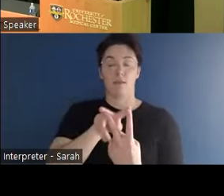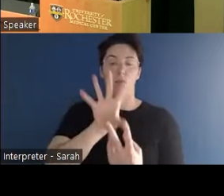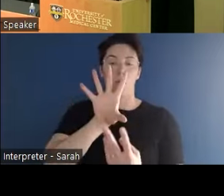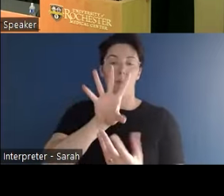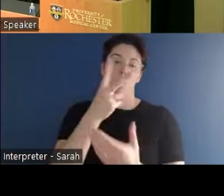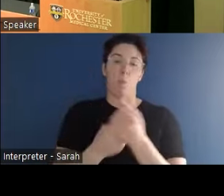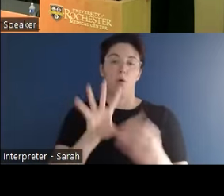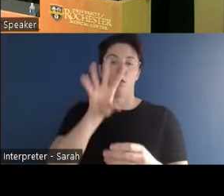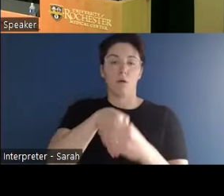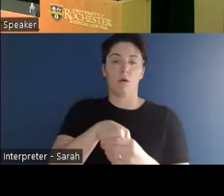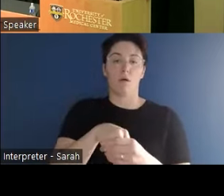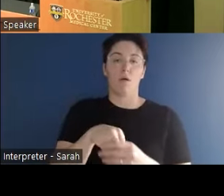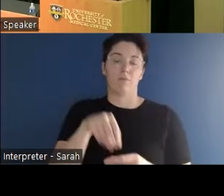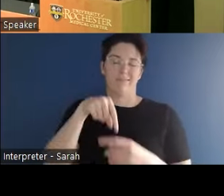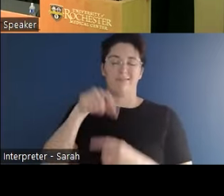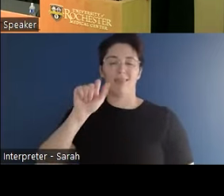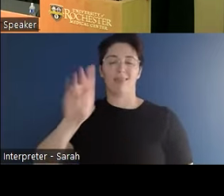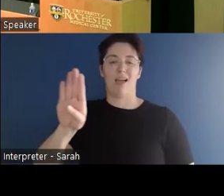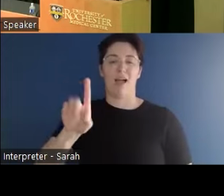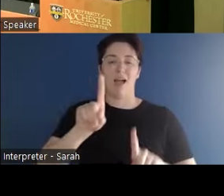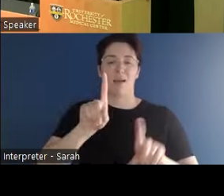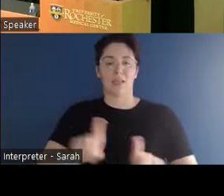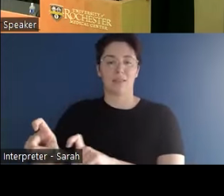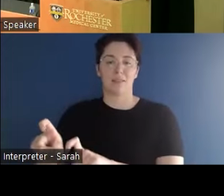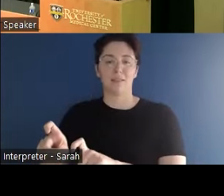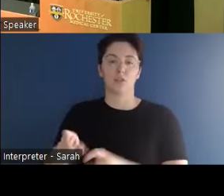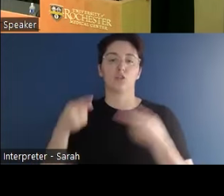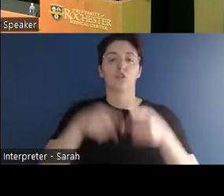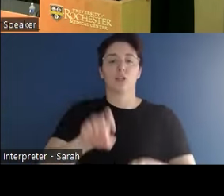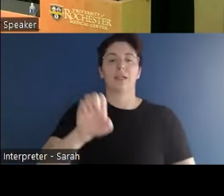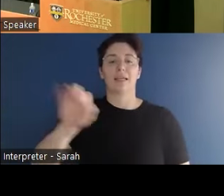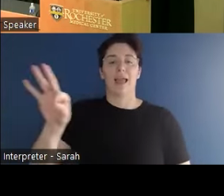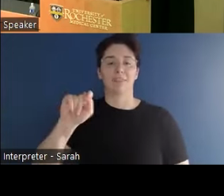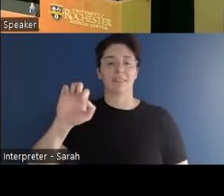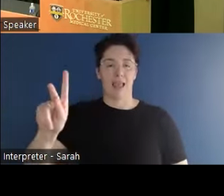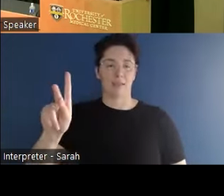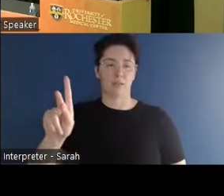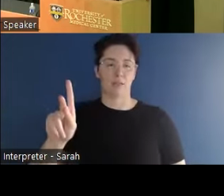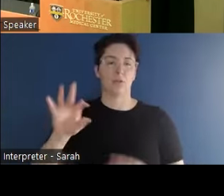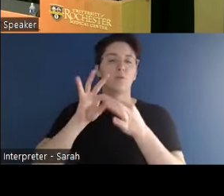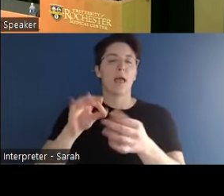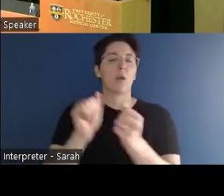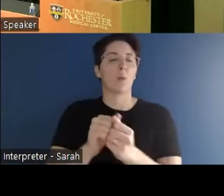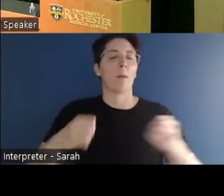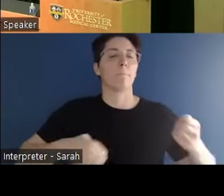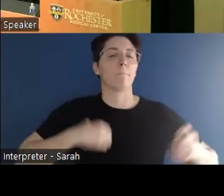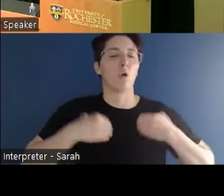tasks was related to more emotion disregulation in everyday life and that lower regulation during